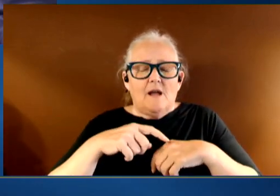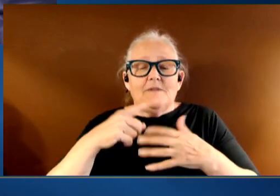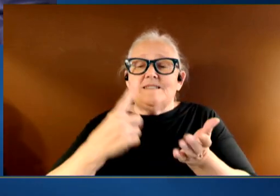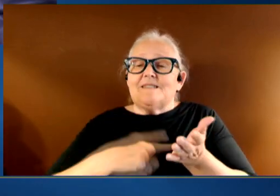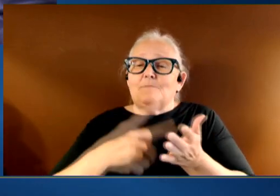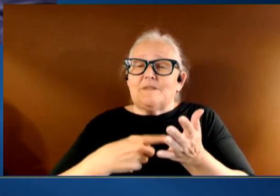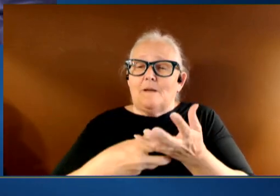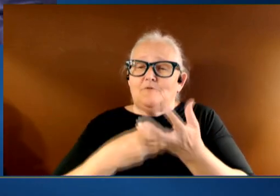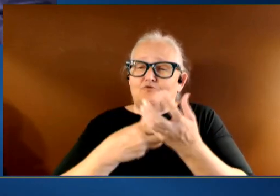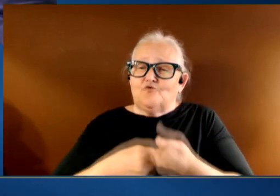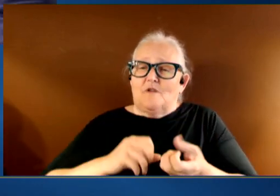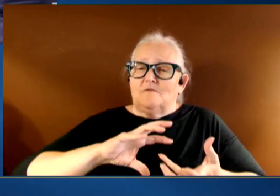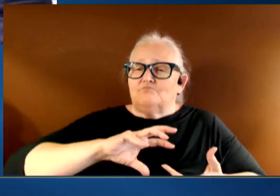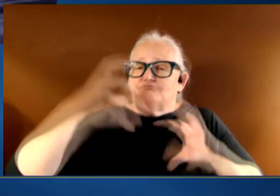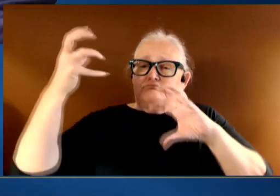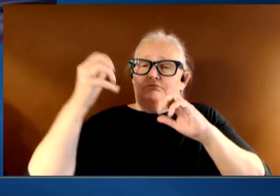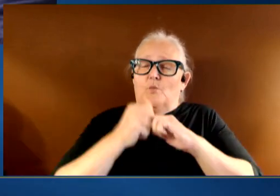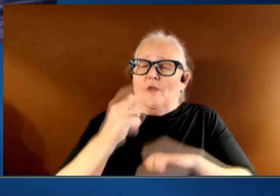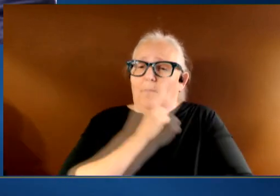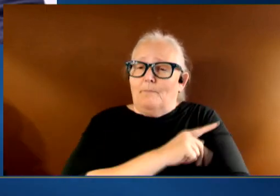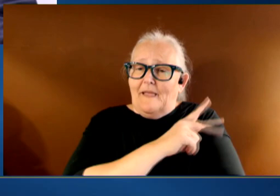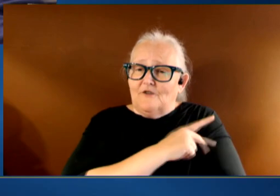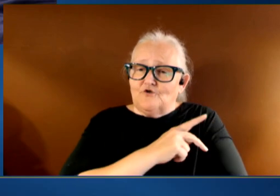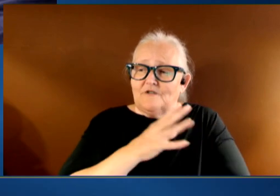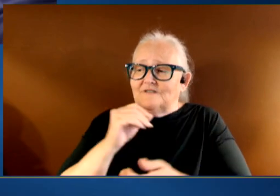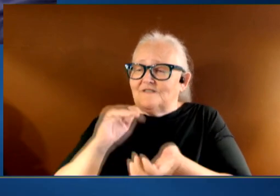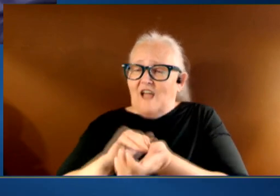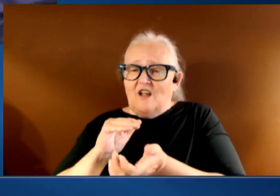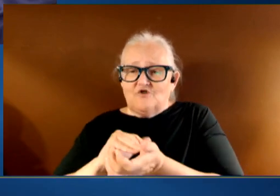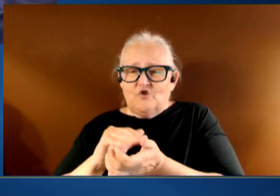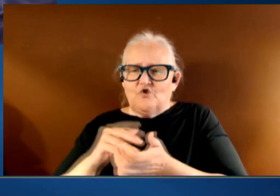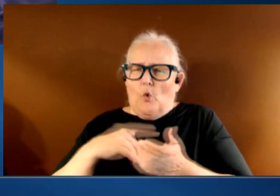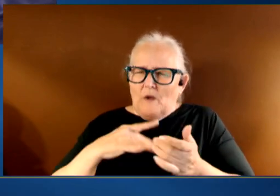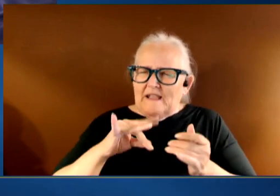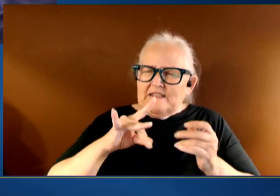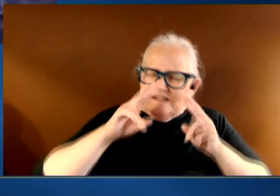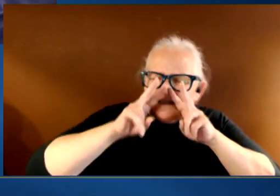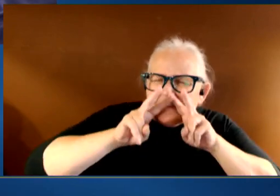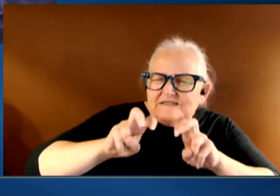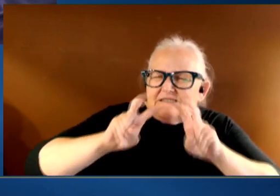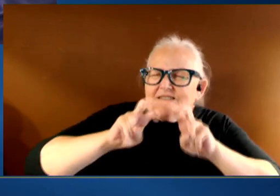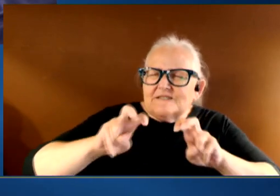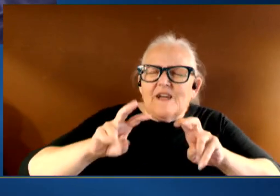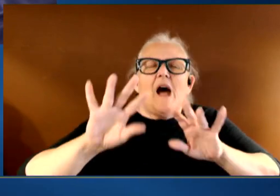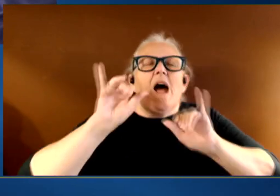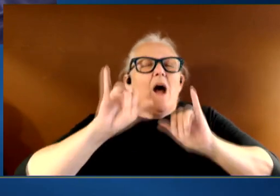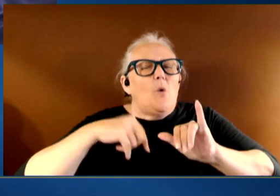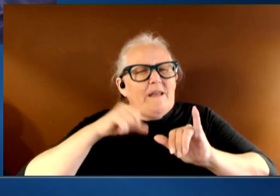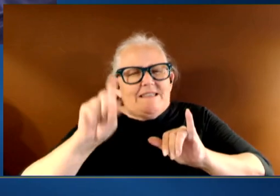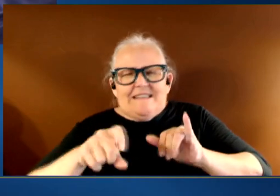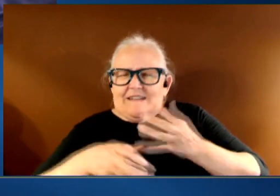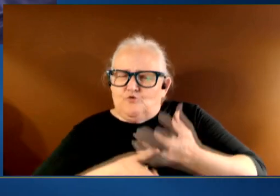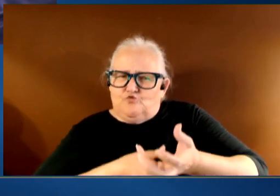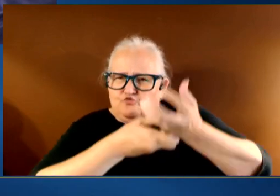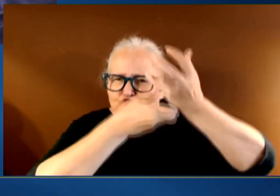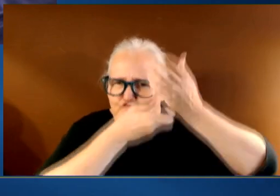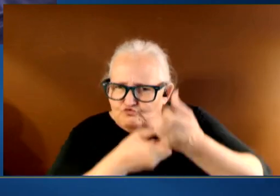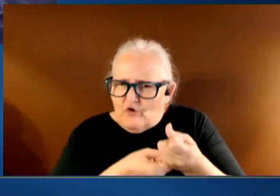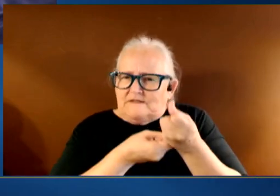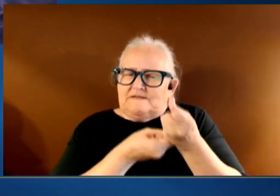with our patients and providers, we spend a long time really trying to establish that trust. So we become very close to our patients, and we go through it with them,